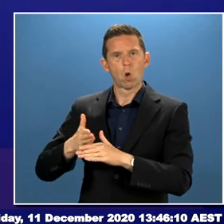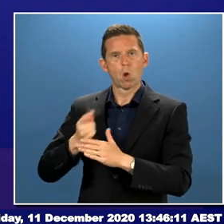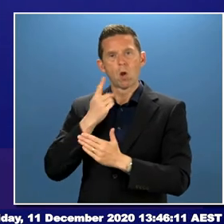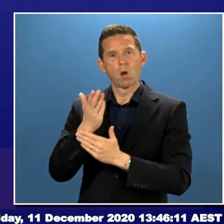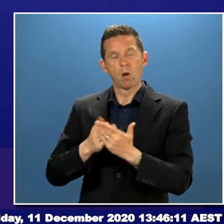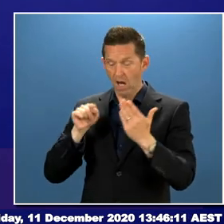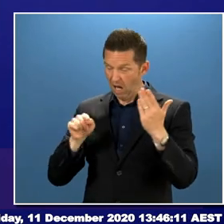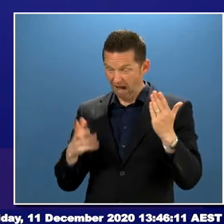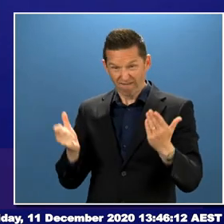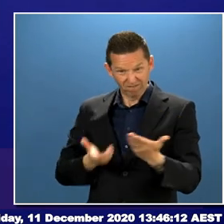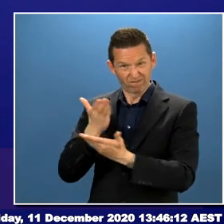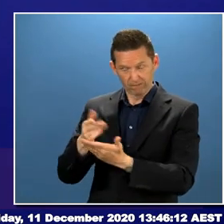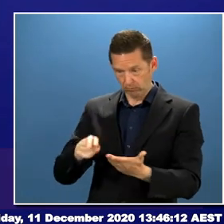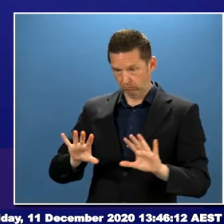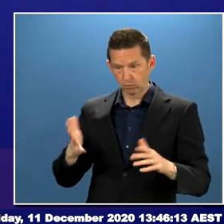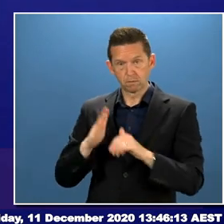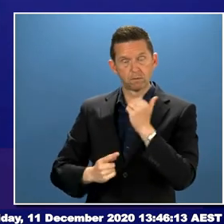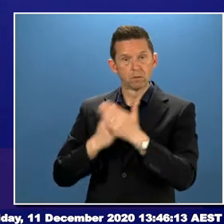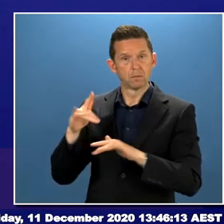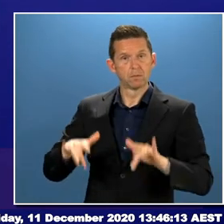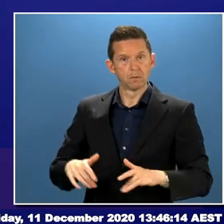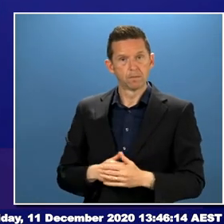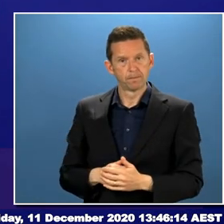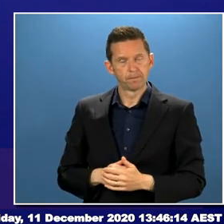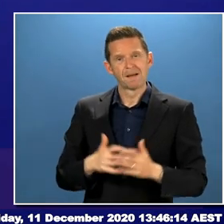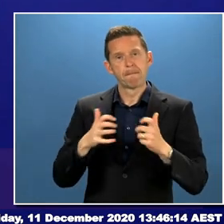The statements that were admitted into evidence during the course of this week